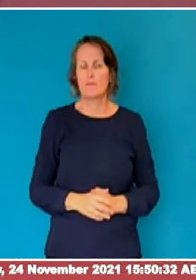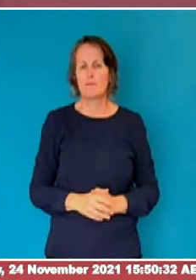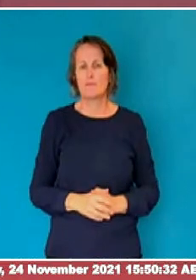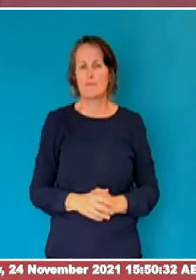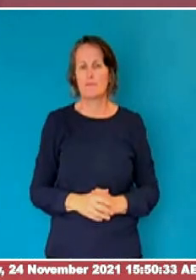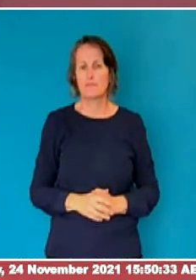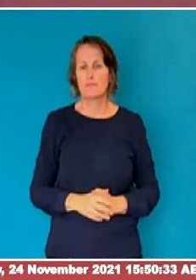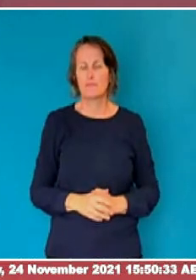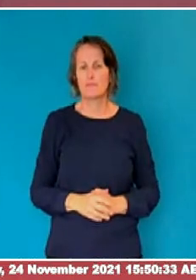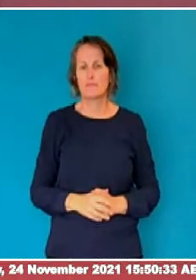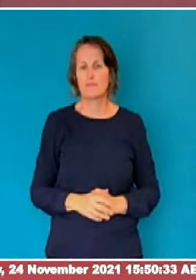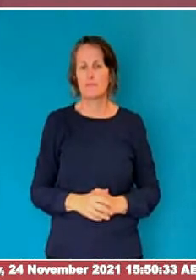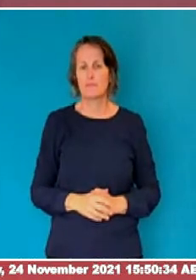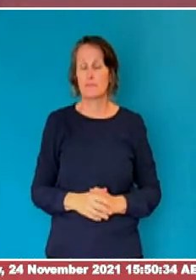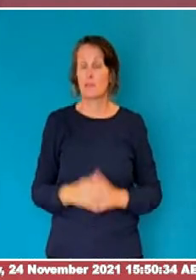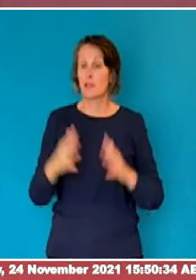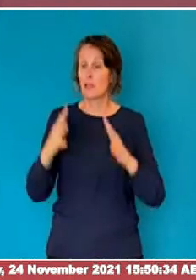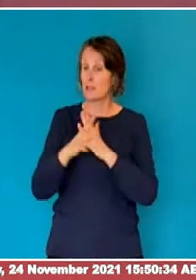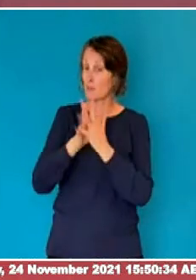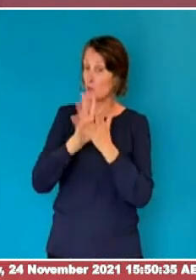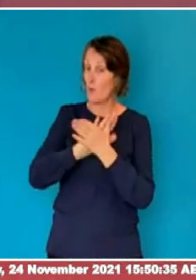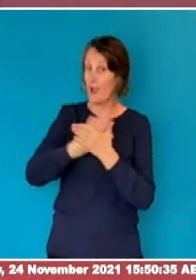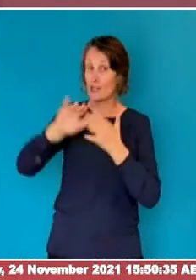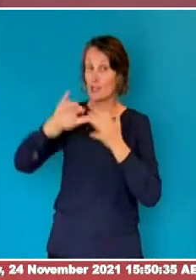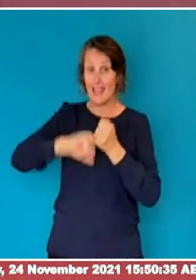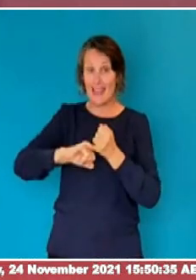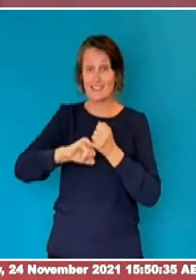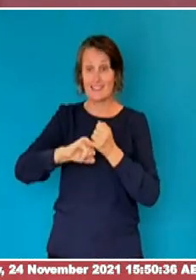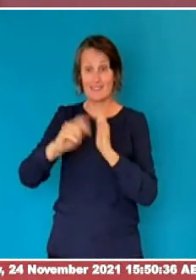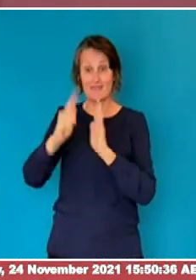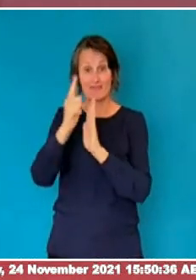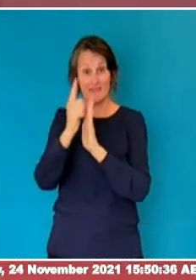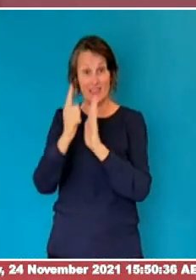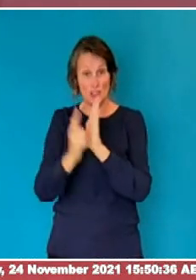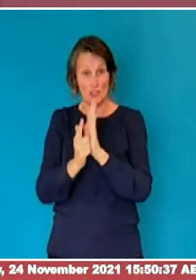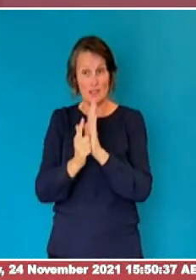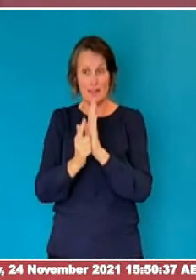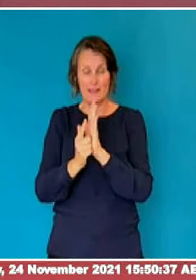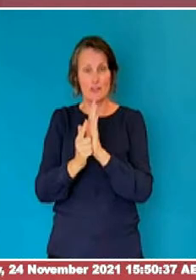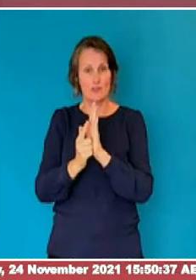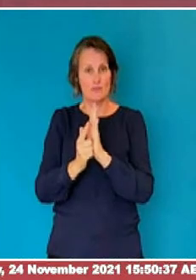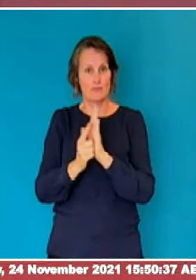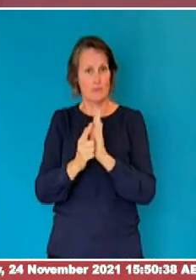health and safety legislation a motivating factor in the development of that culture